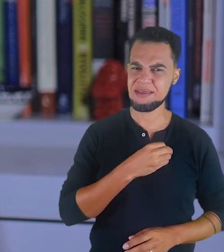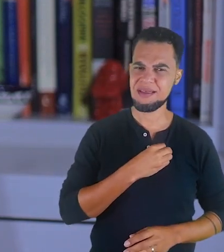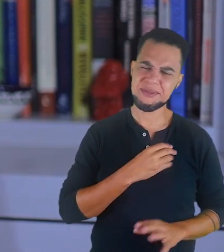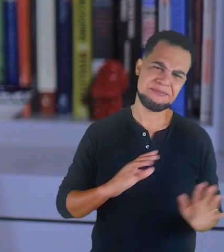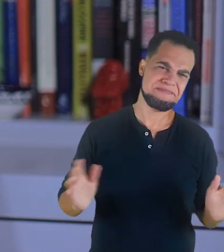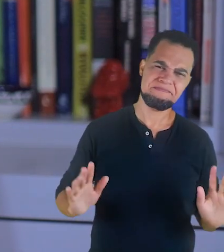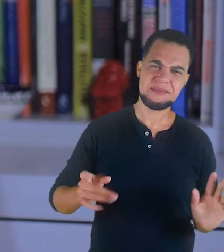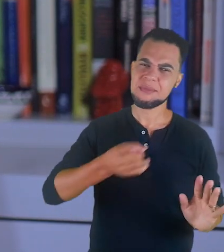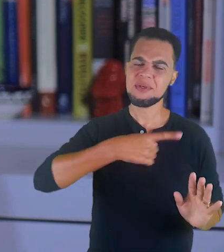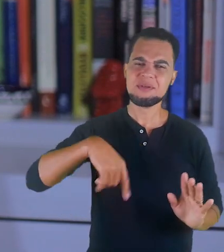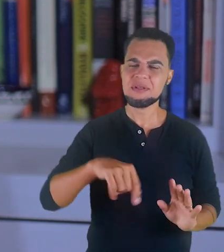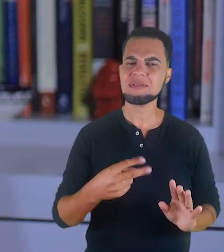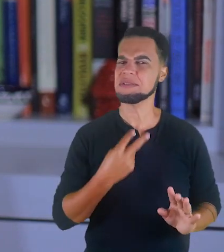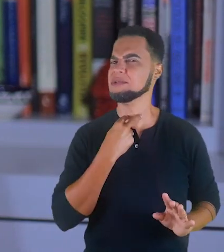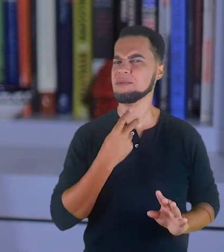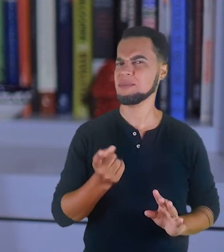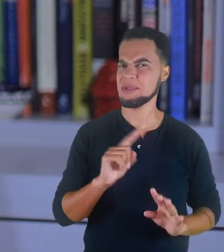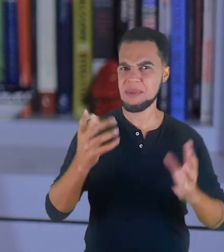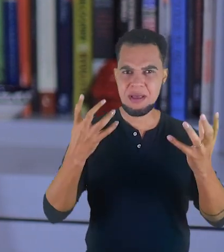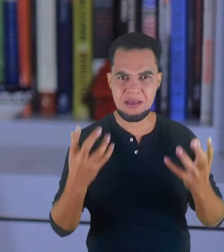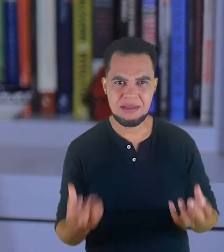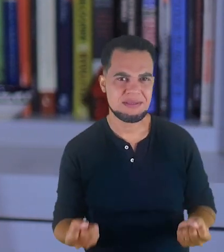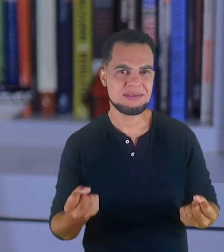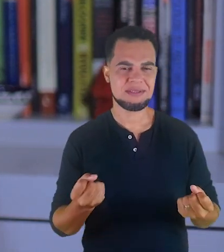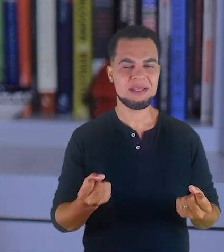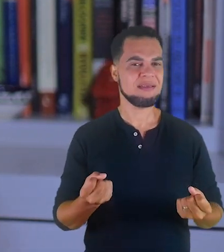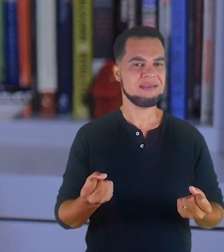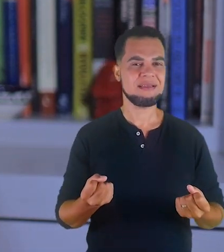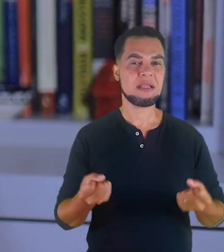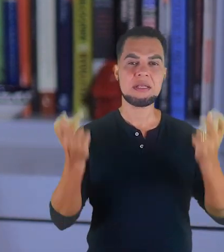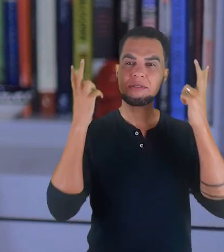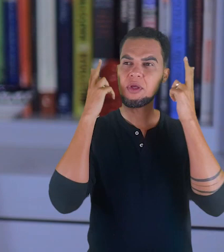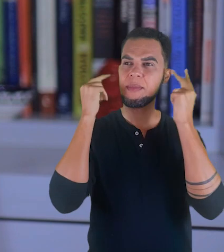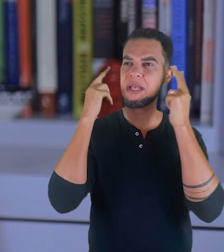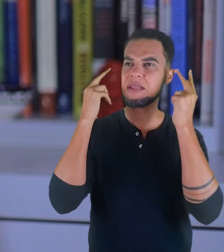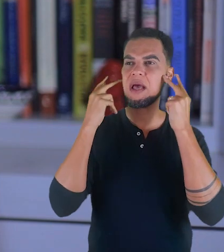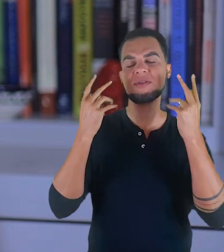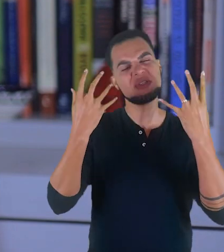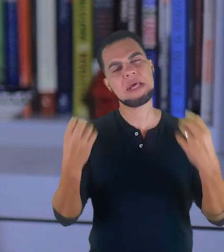Our task is not to accept normality, it is to radicalize this normality,